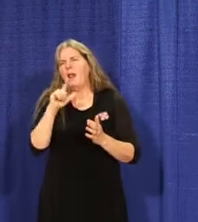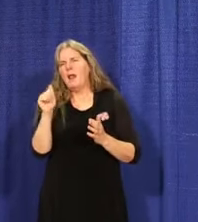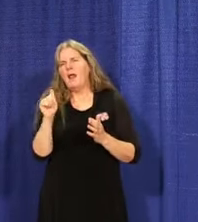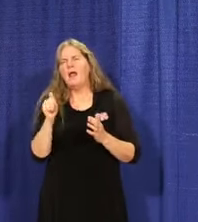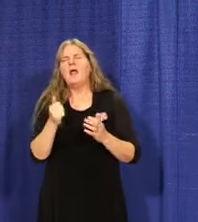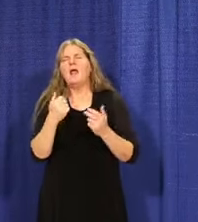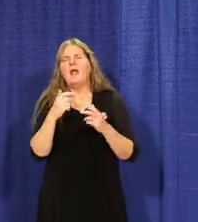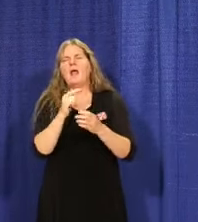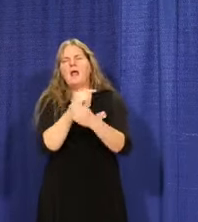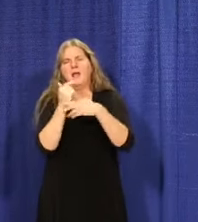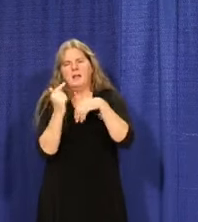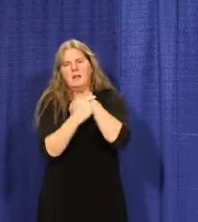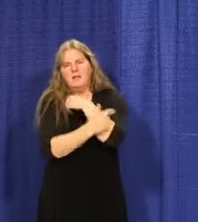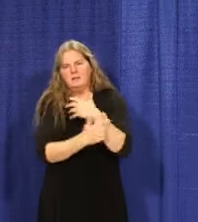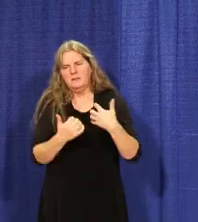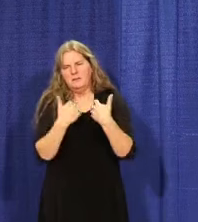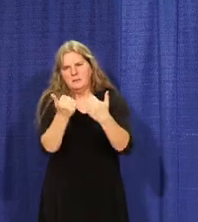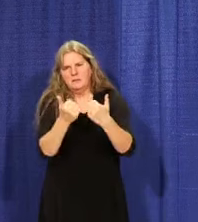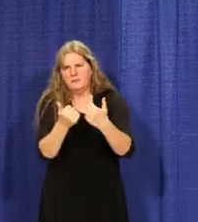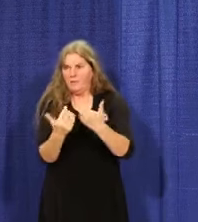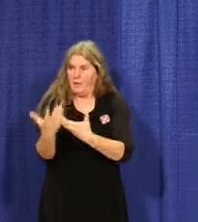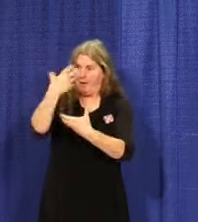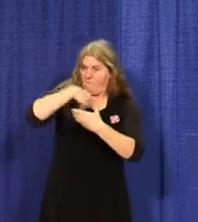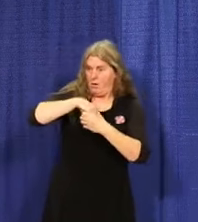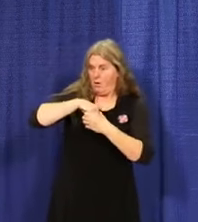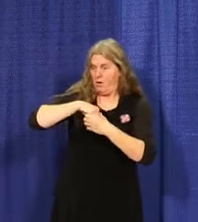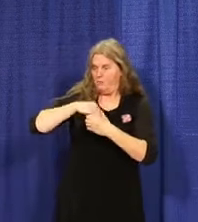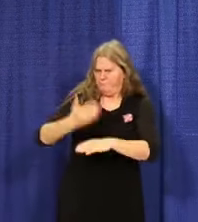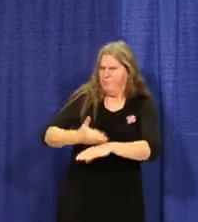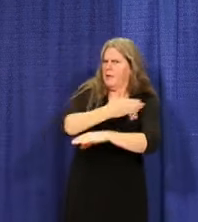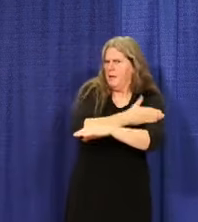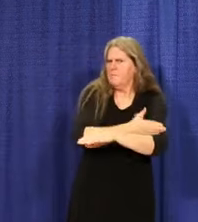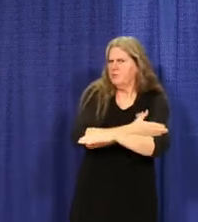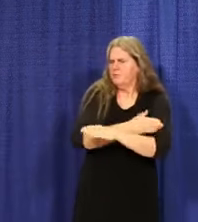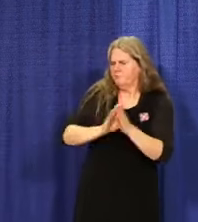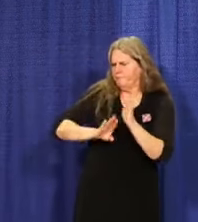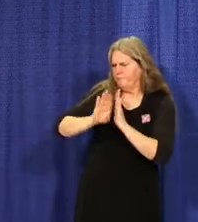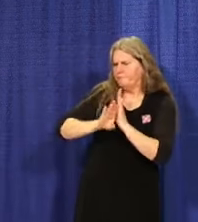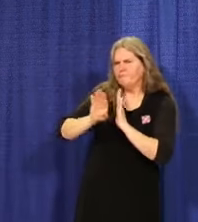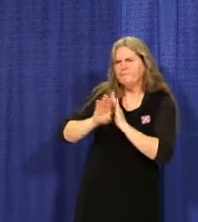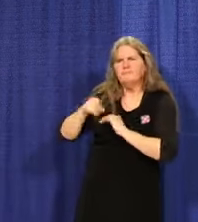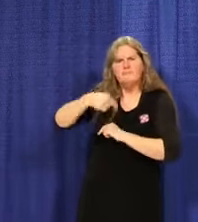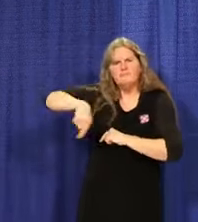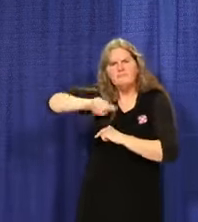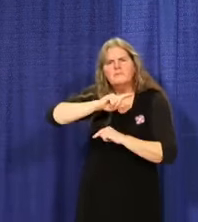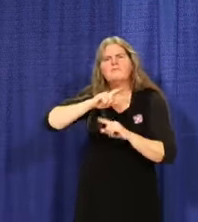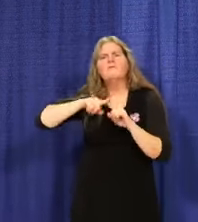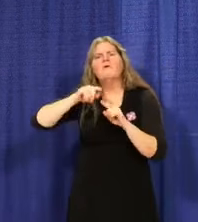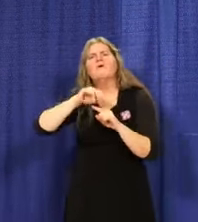improve CEMA. As a territory, we have done well because we have worked together to protect Yukon and